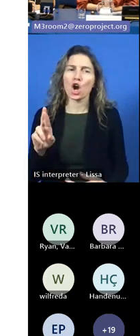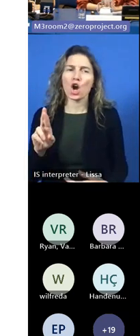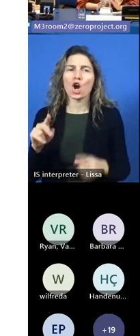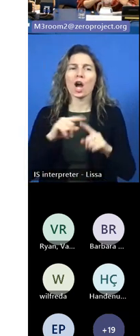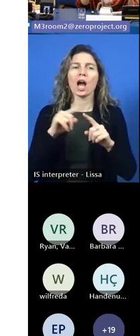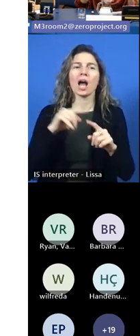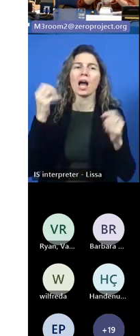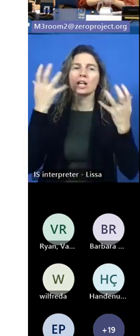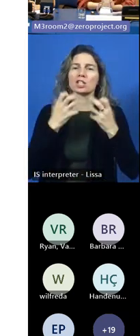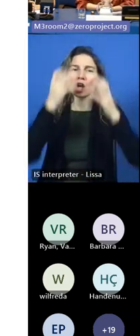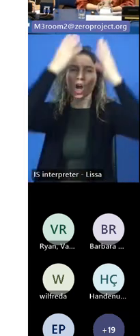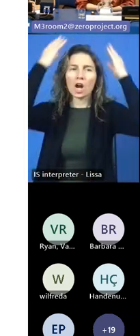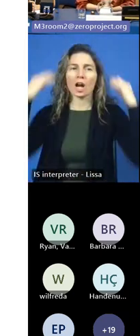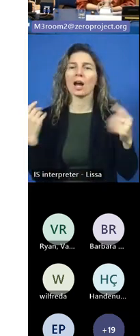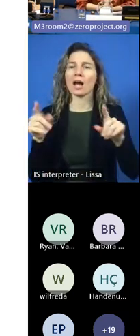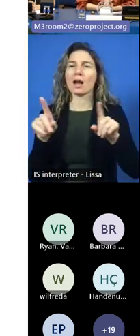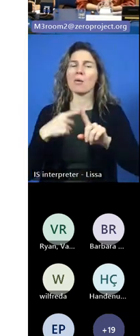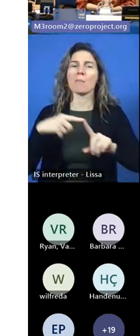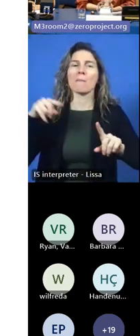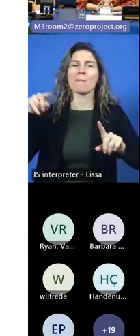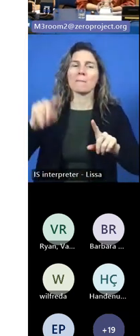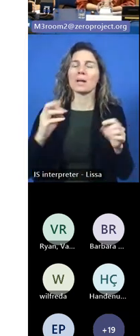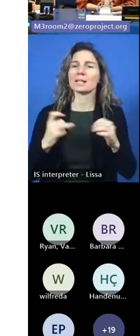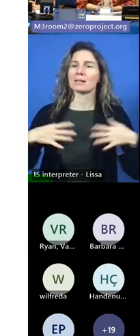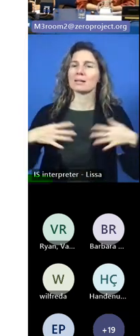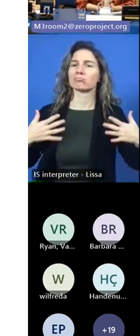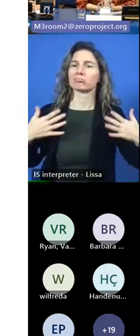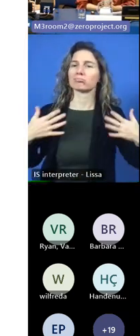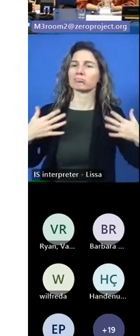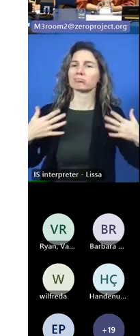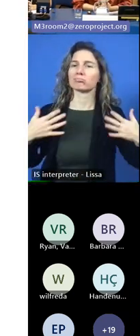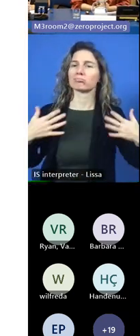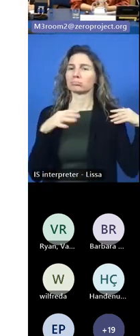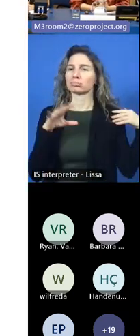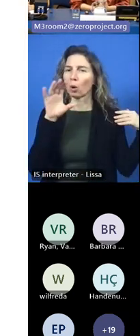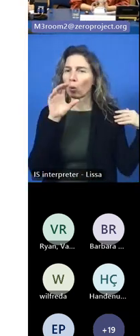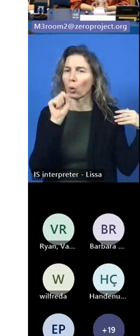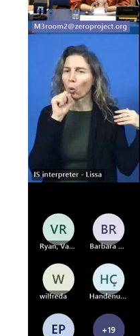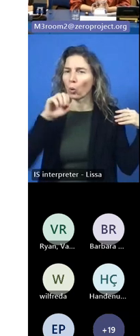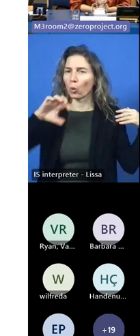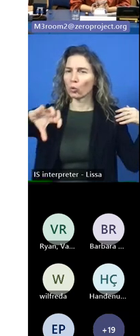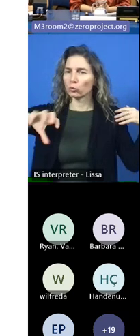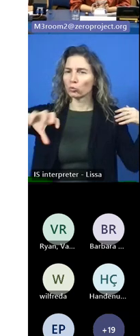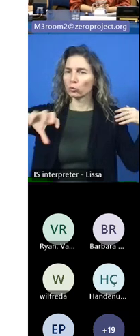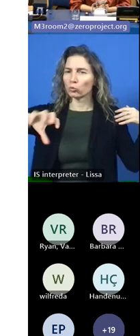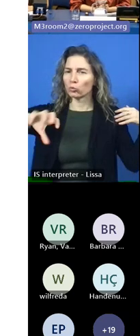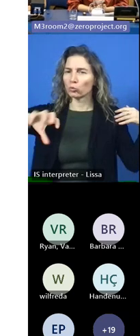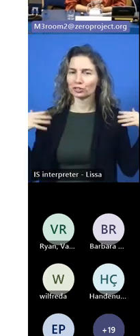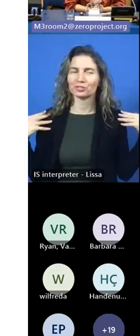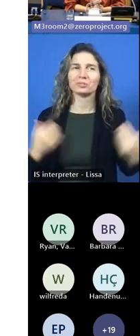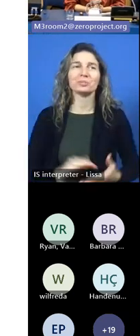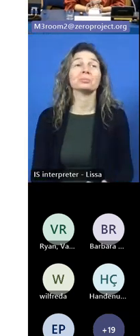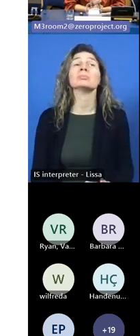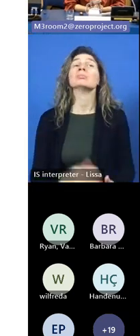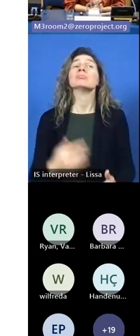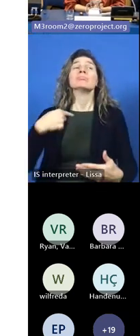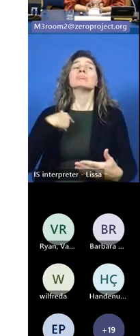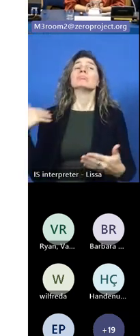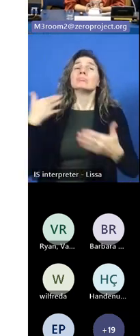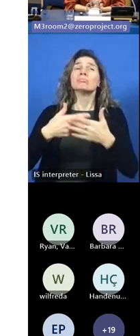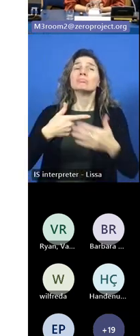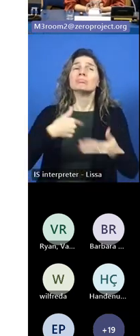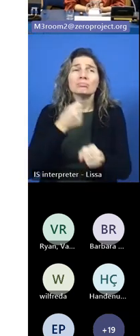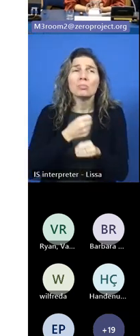programs manager here, I have dedicated my life to advocating for better inclusion in